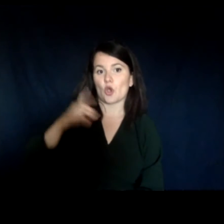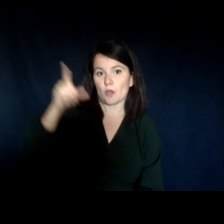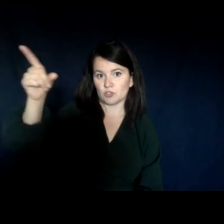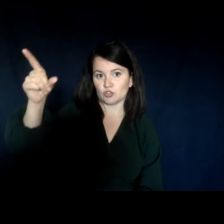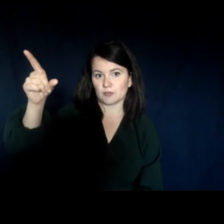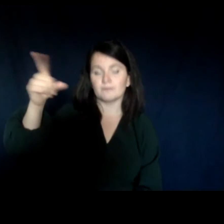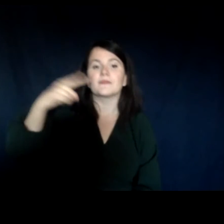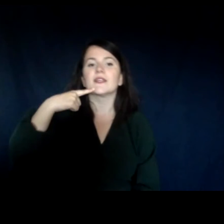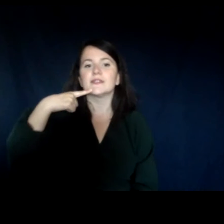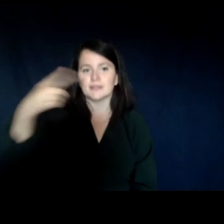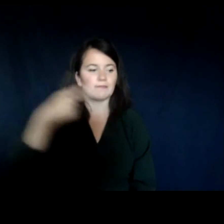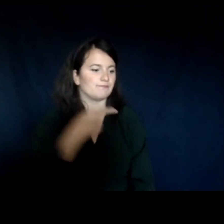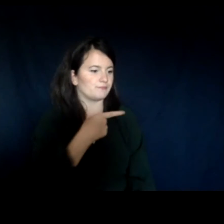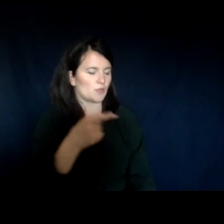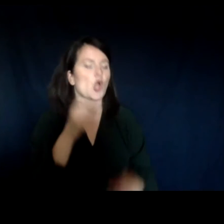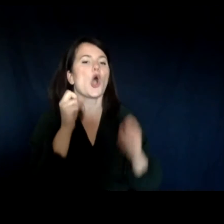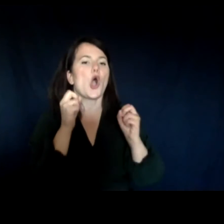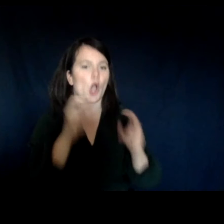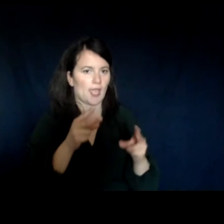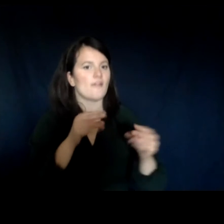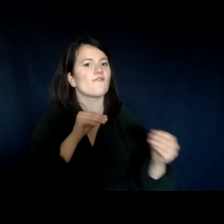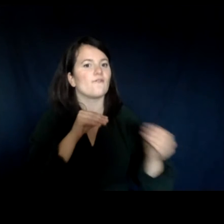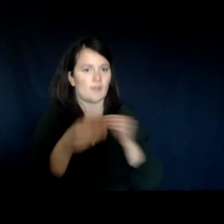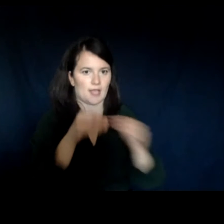the legislative framework for the implementation